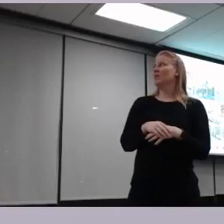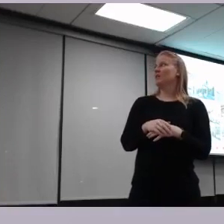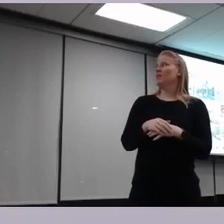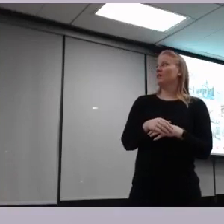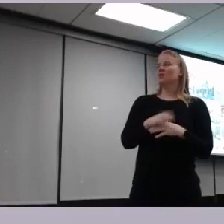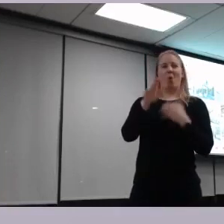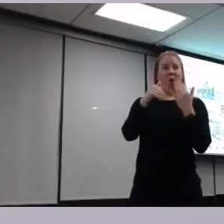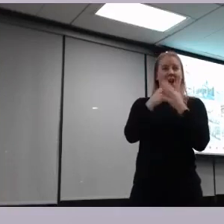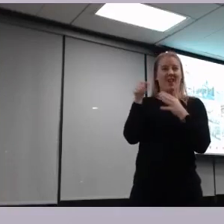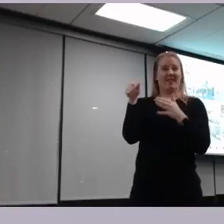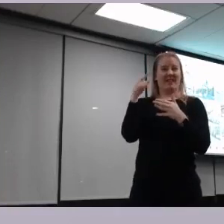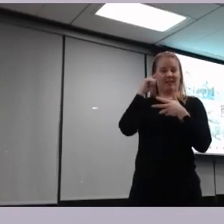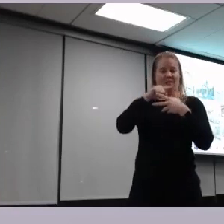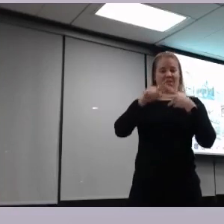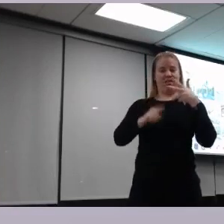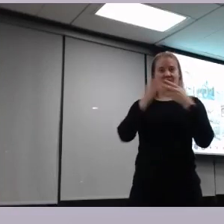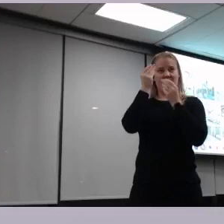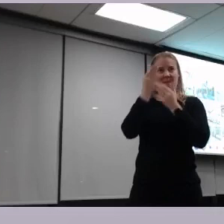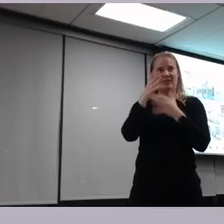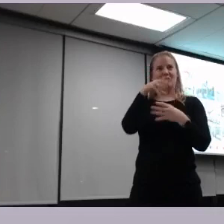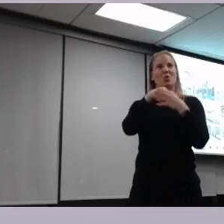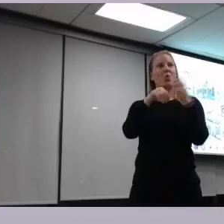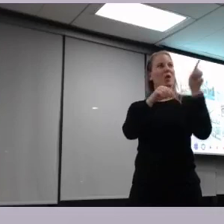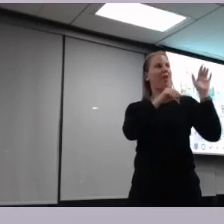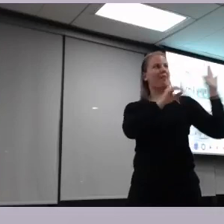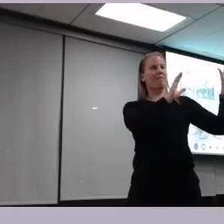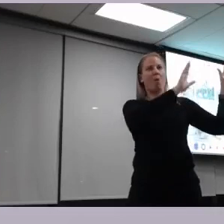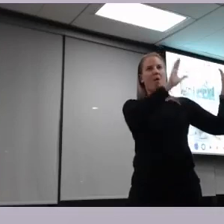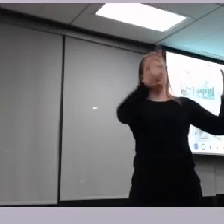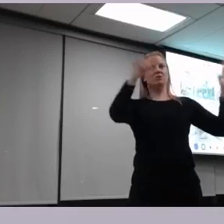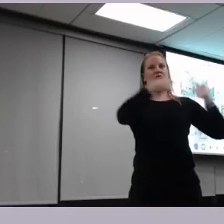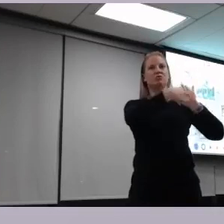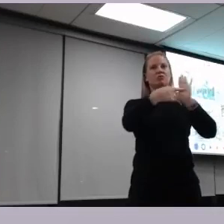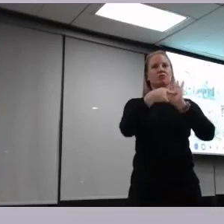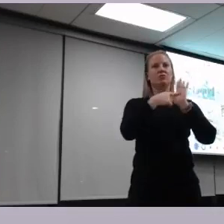the boards are behind you. Once we get to the voting part of tonight's activity,